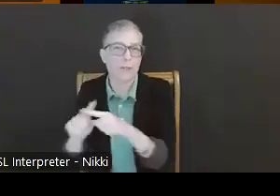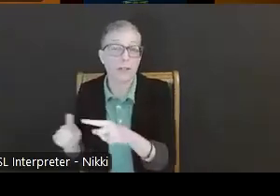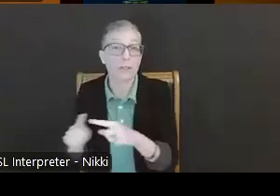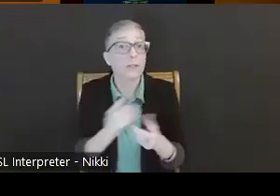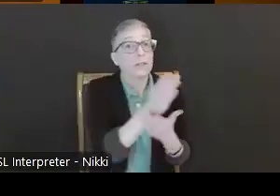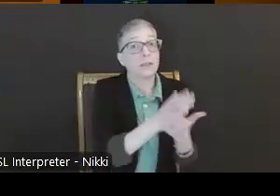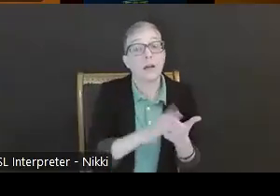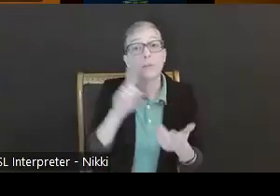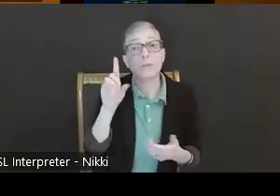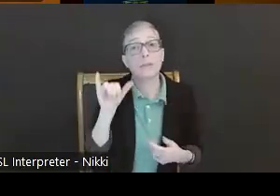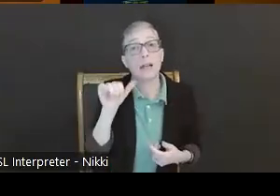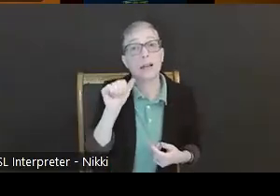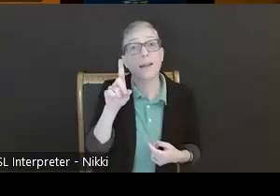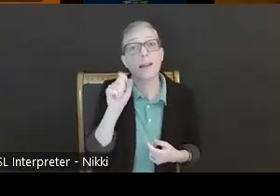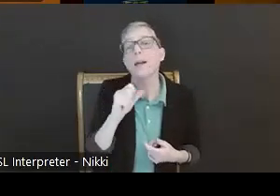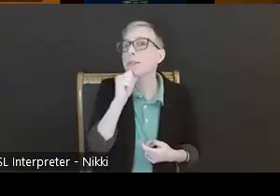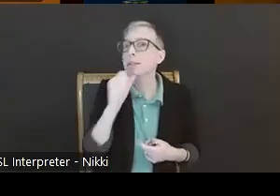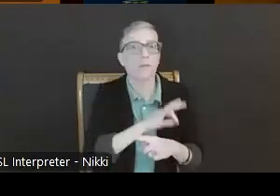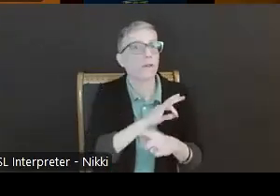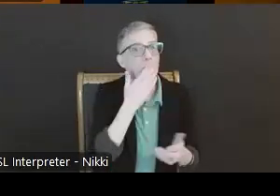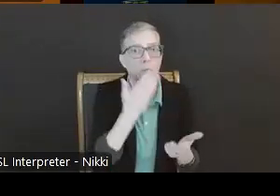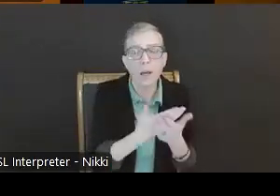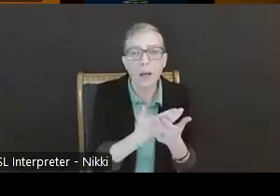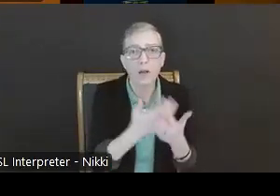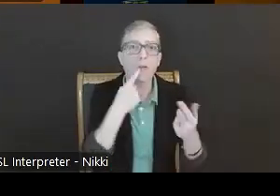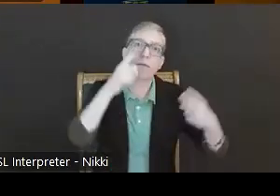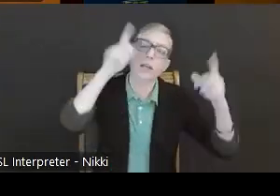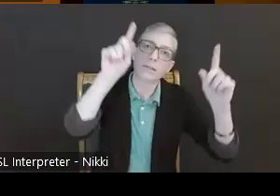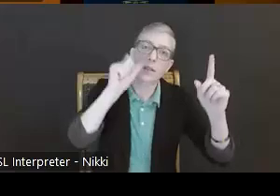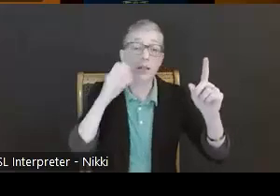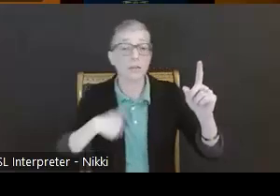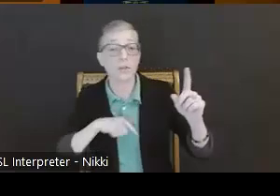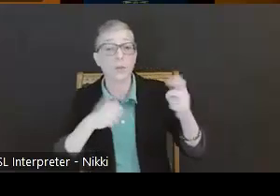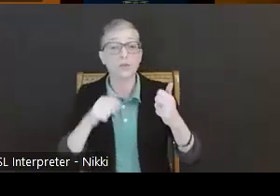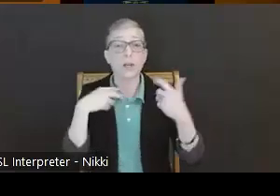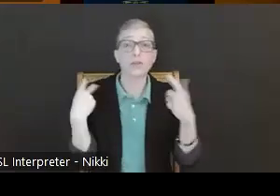cancer and navigating that in the mix and that can kind of lead to a lot of chaos for people